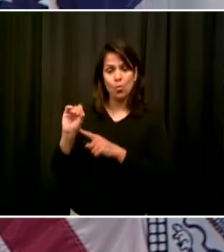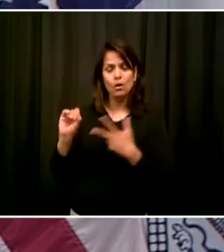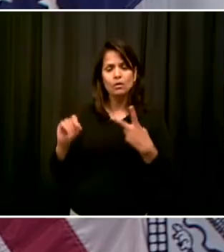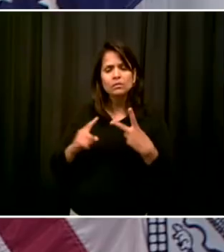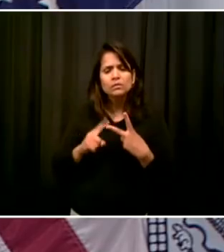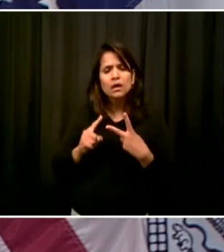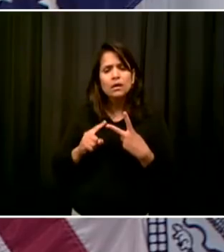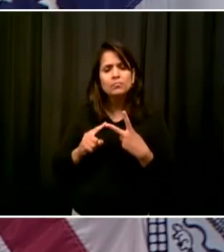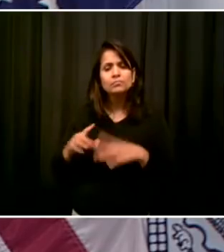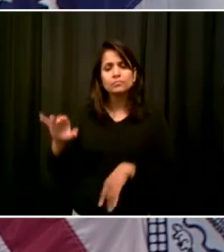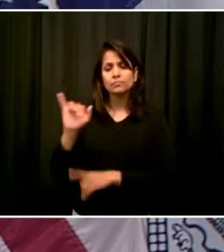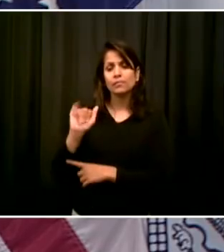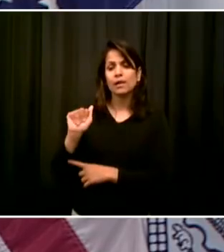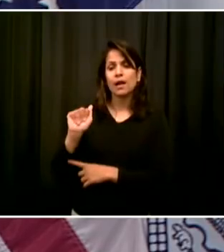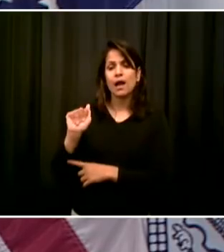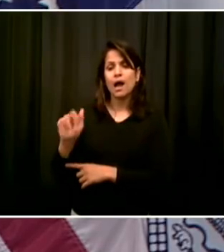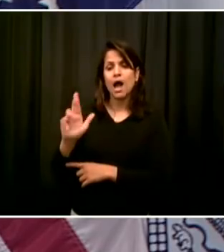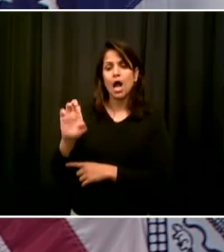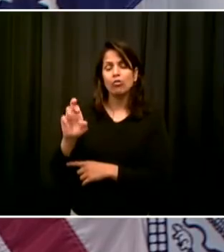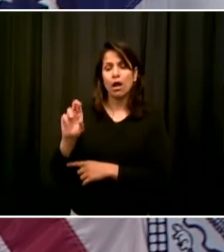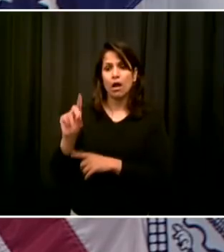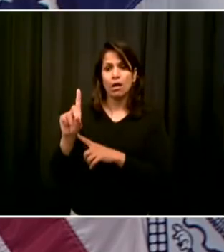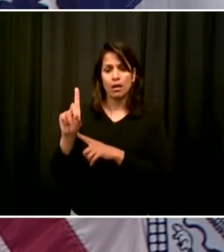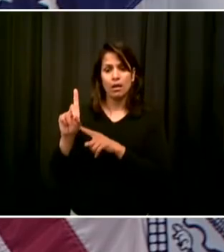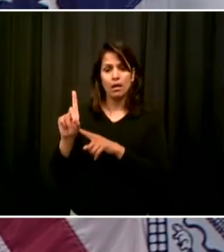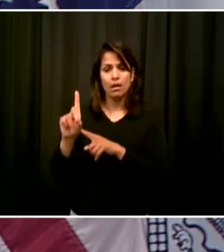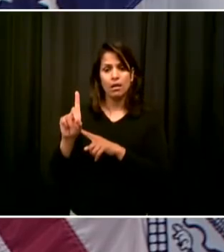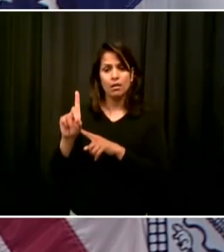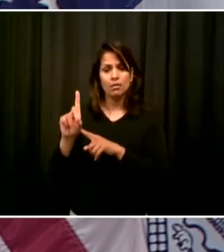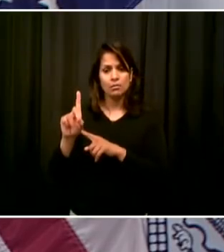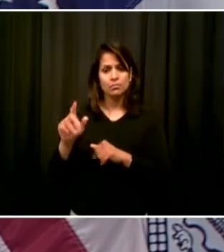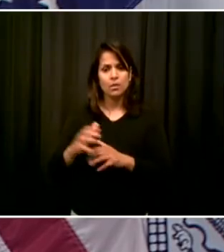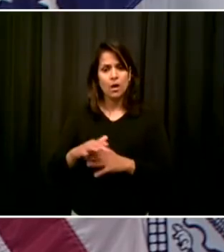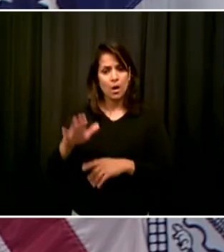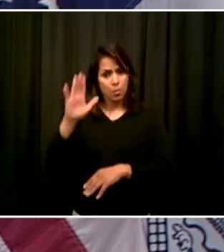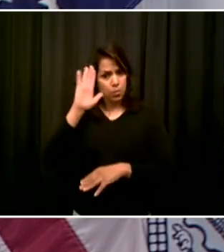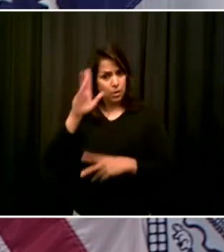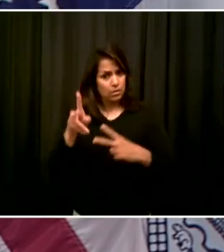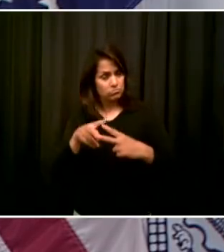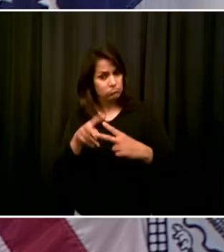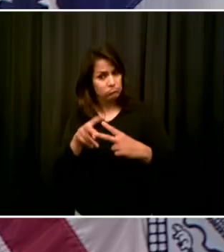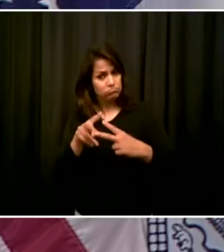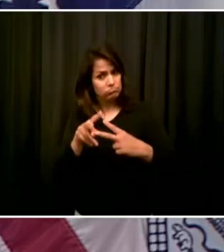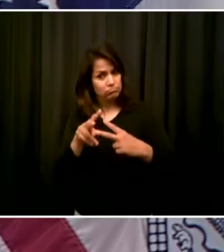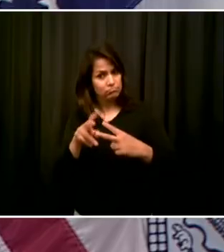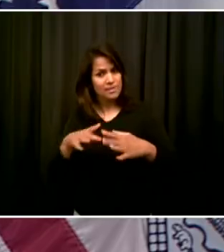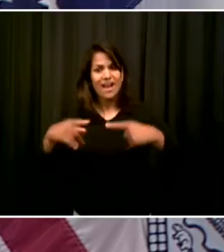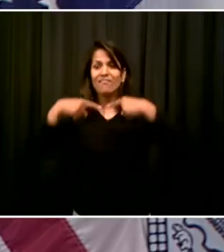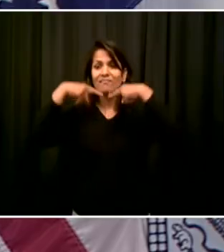WILL BE PERFORMING AT THE GRADUATION. WI LLTY HEBE PERFMIORNG FROM NEW YORK OR HERE